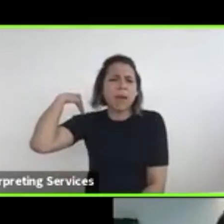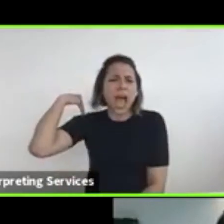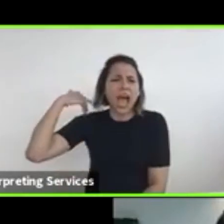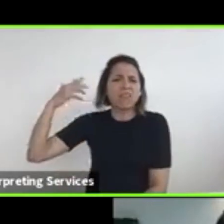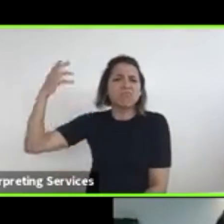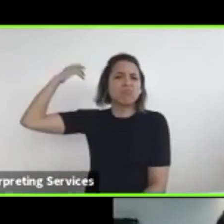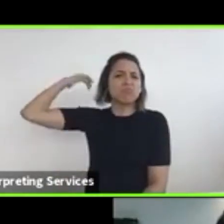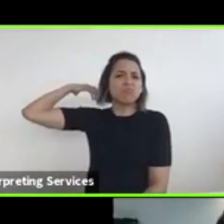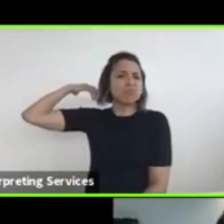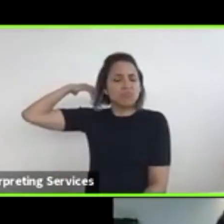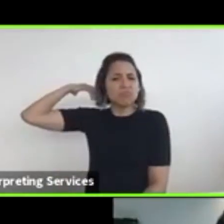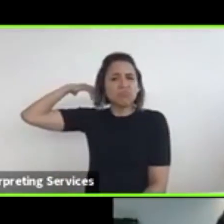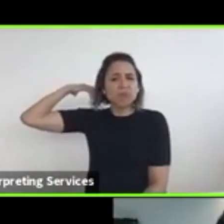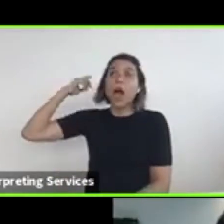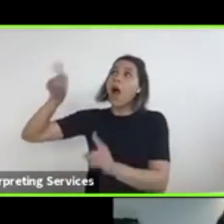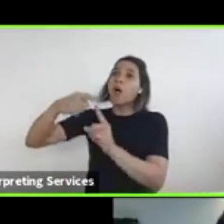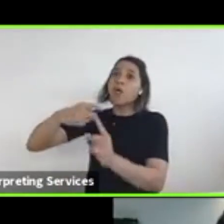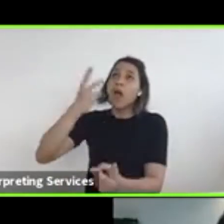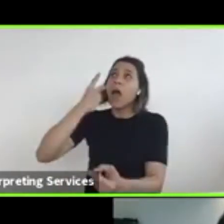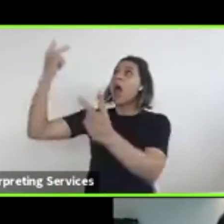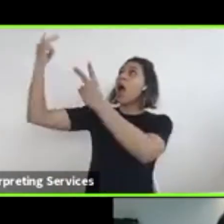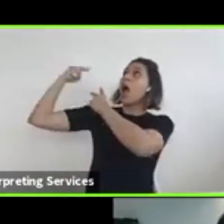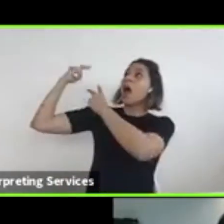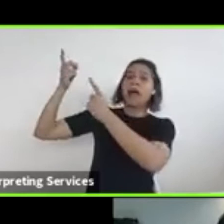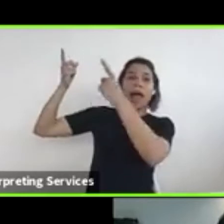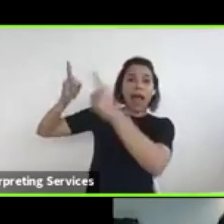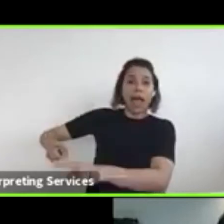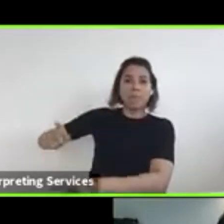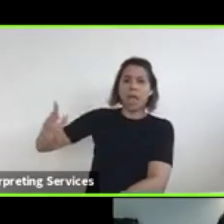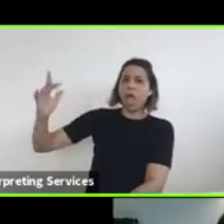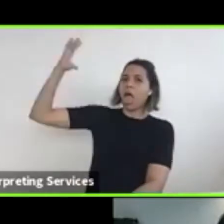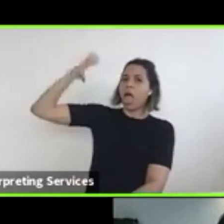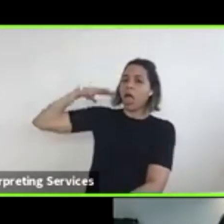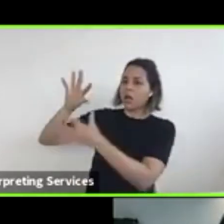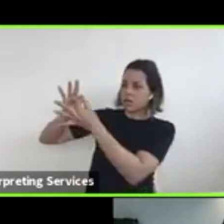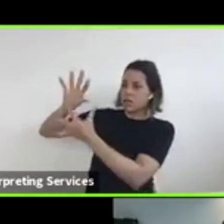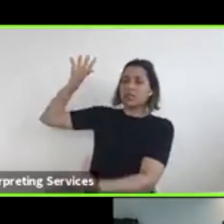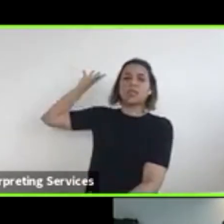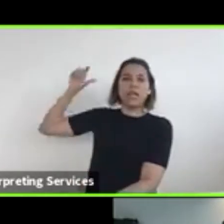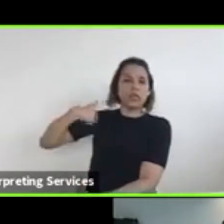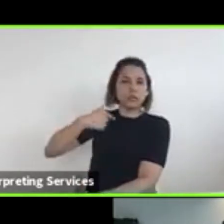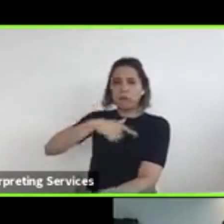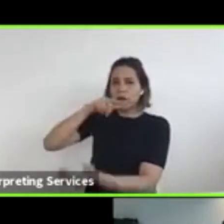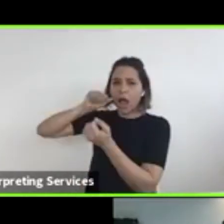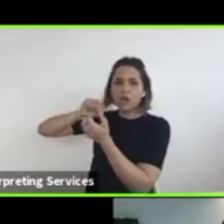WHENEVER THAT HAPPENED AND IT'S SO FAR AWAY THAT WE ARE NOT CONNECTED TO IT. AND WE'RE NOT GOING TO ADDRESS IT, OR BE ACCOUNTABLE TO IT, RIGHT?